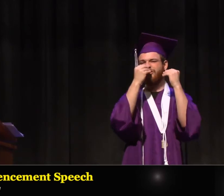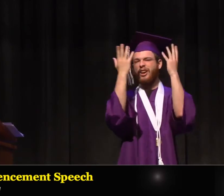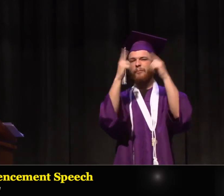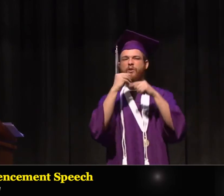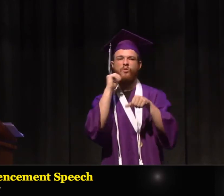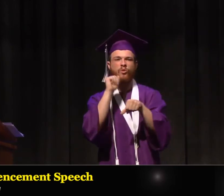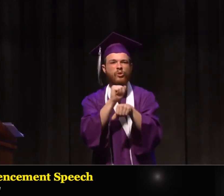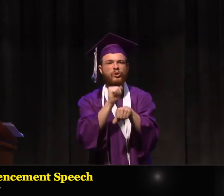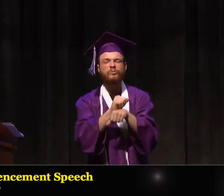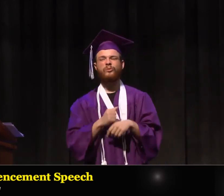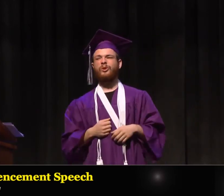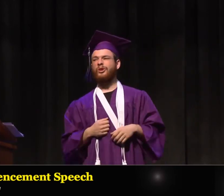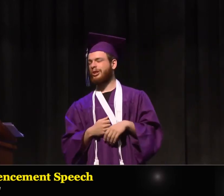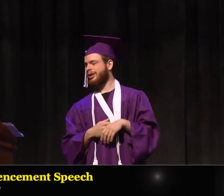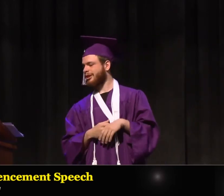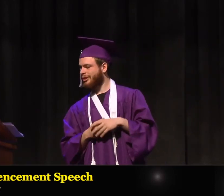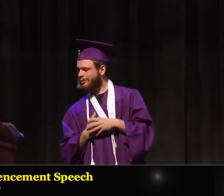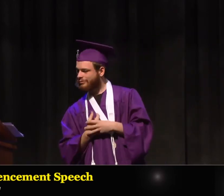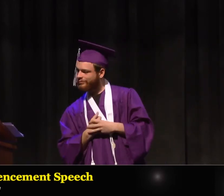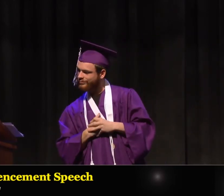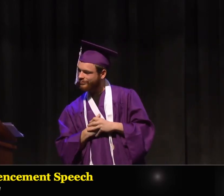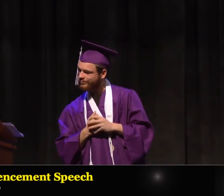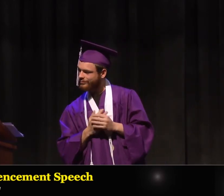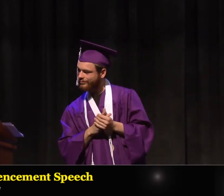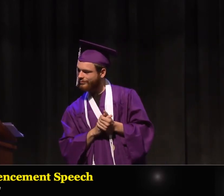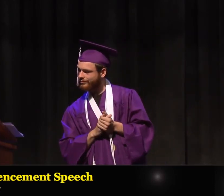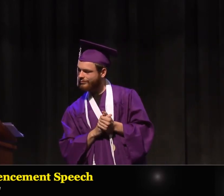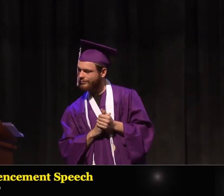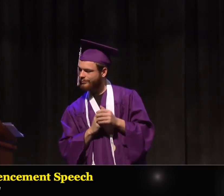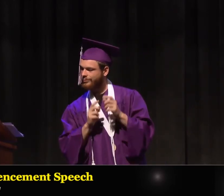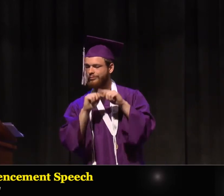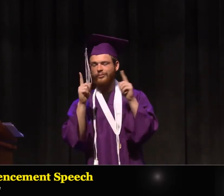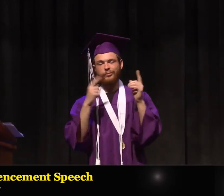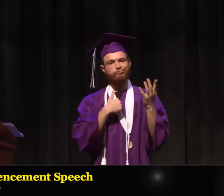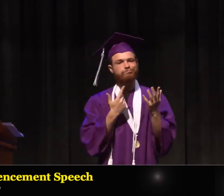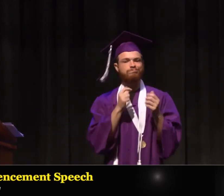even though we were immature and didn't care about homework sometimes.